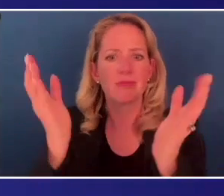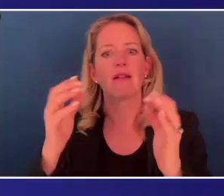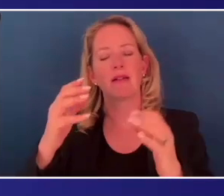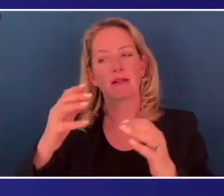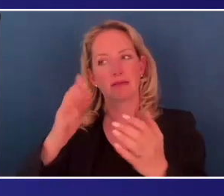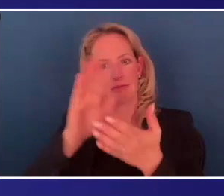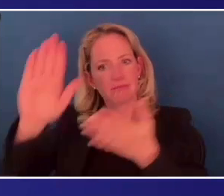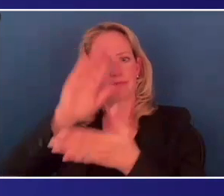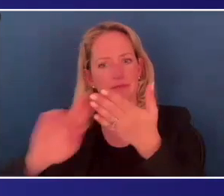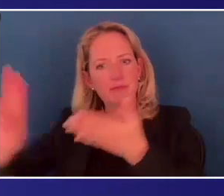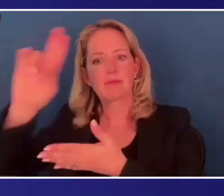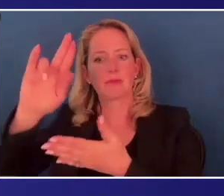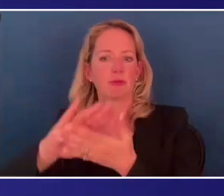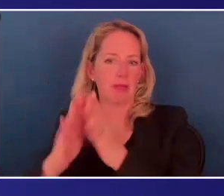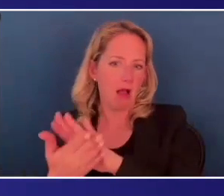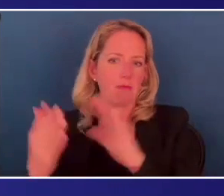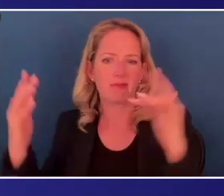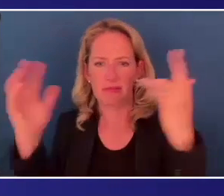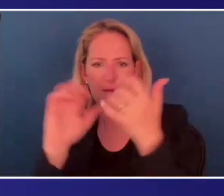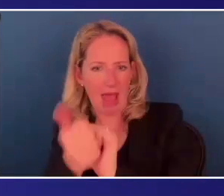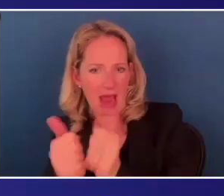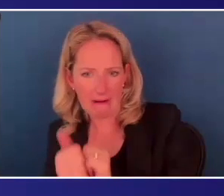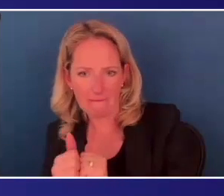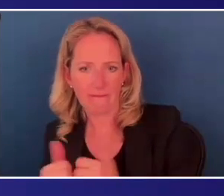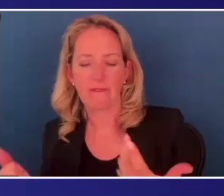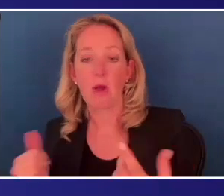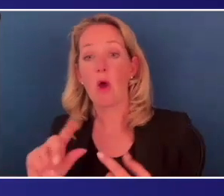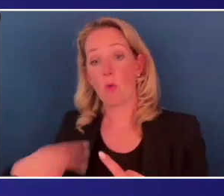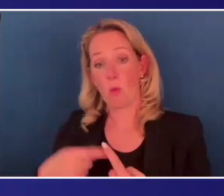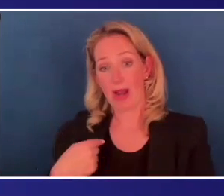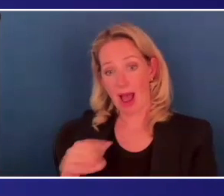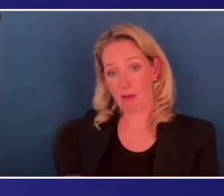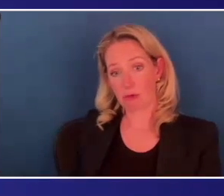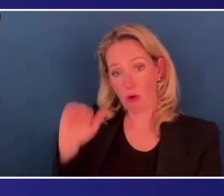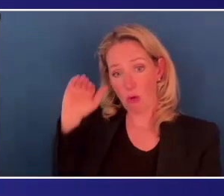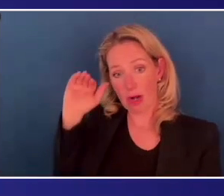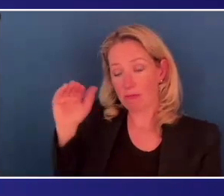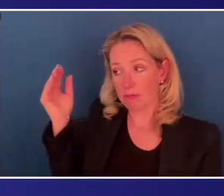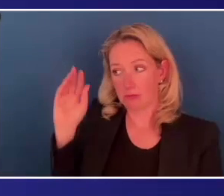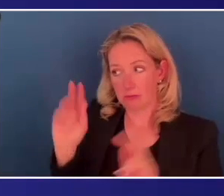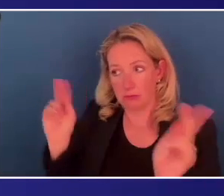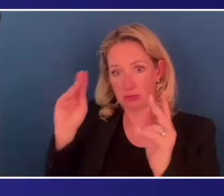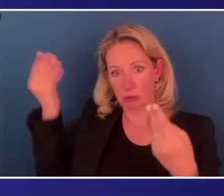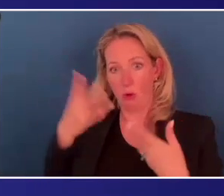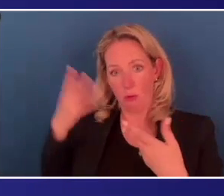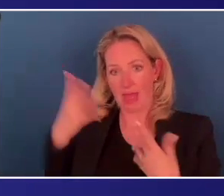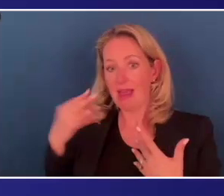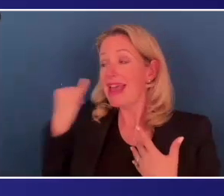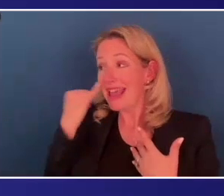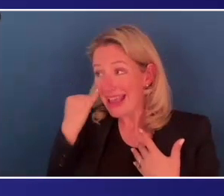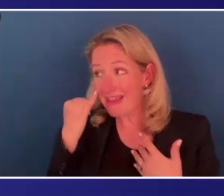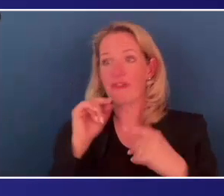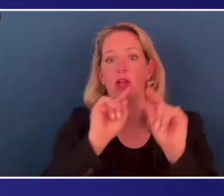Growing up, I was told that going to university and college would open up more opportunities for economic gain in the future.